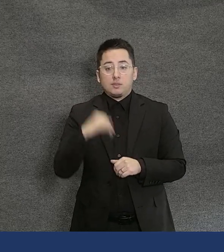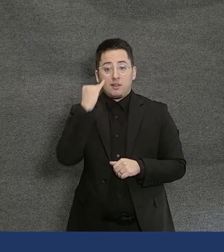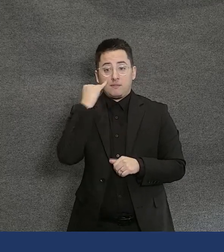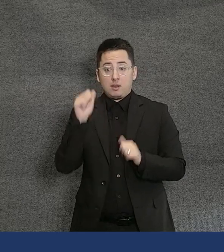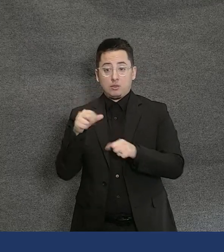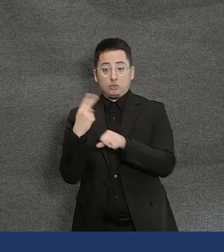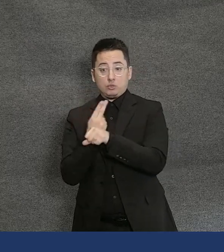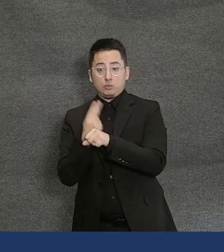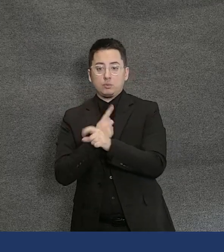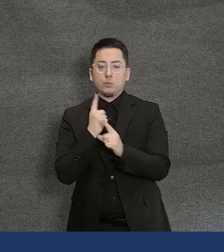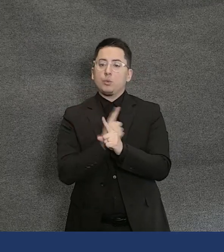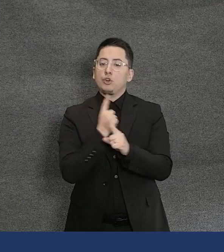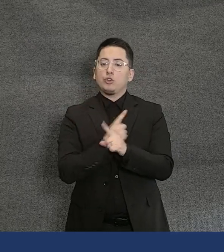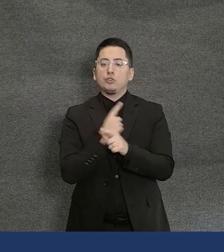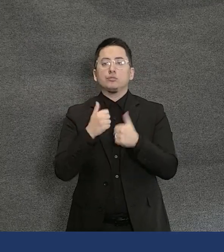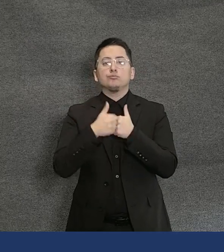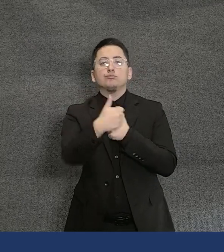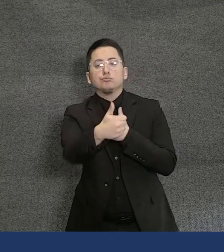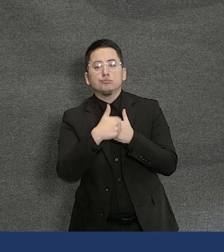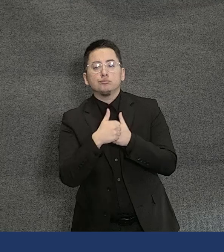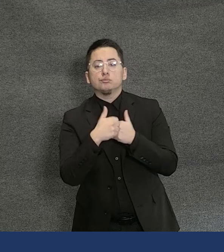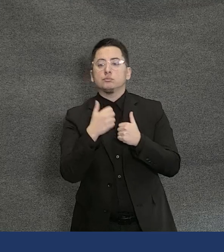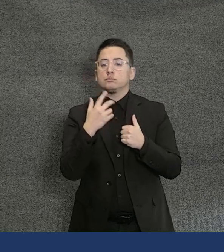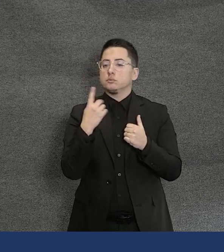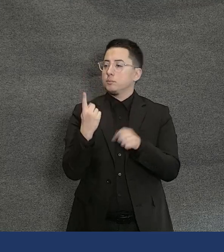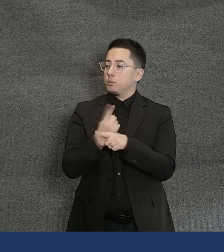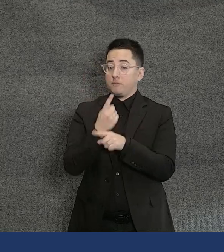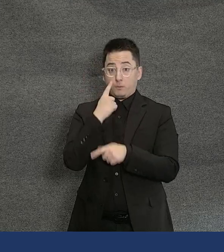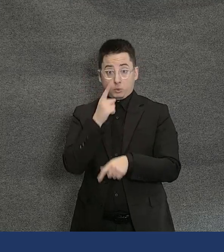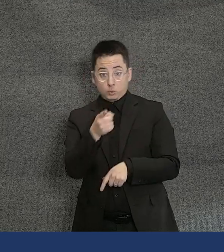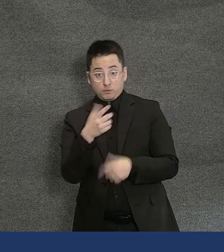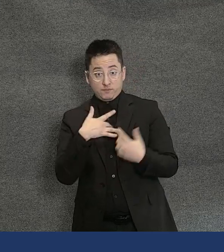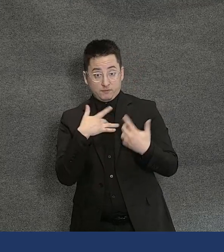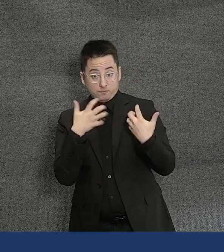appropriate to your circumstance, in that particular situation, you can just board the bus